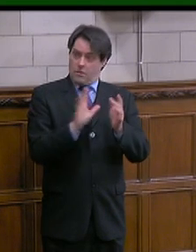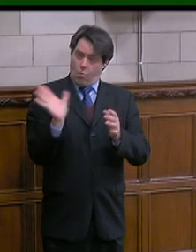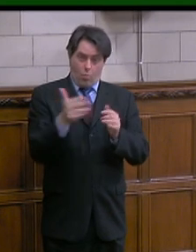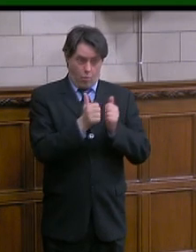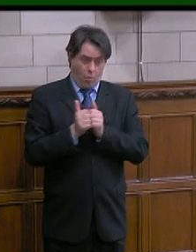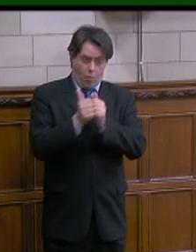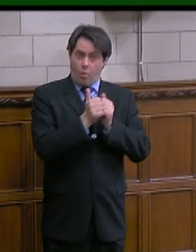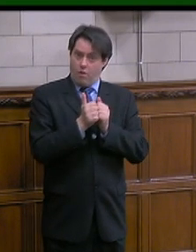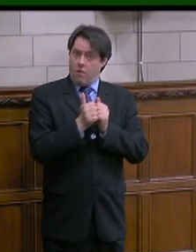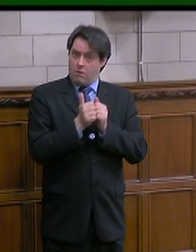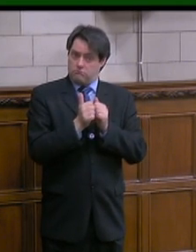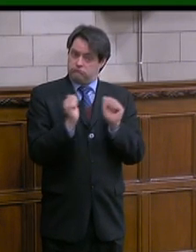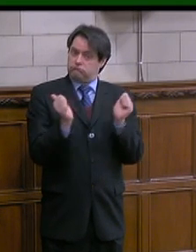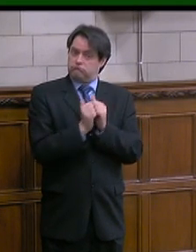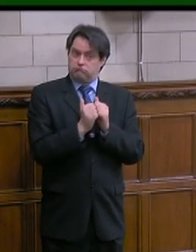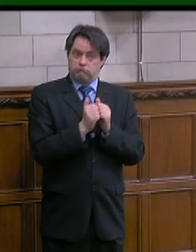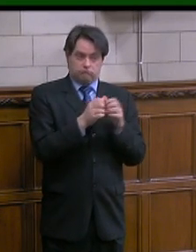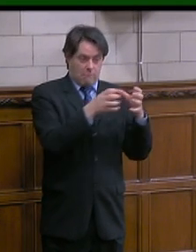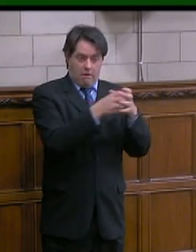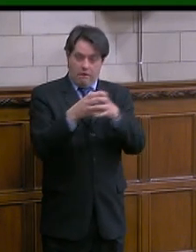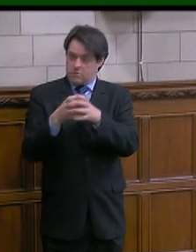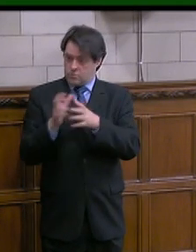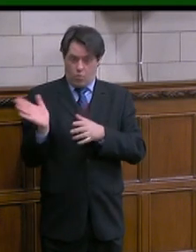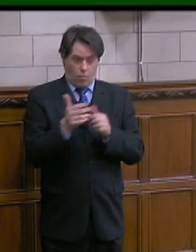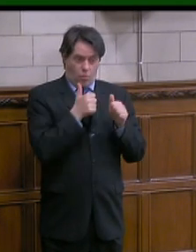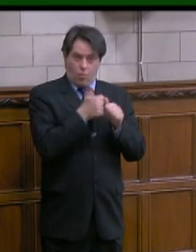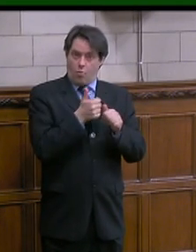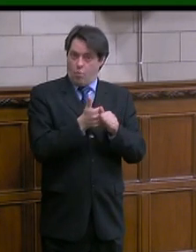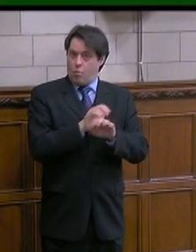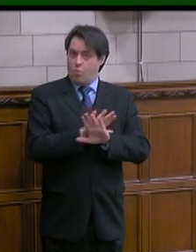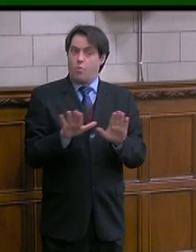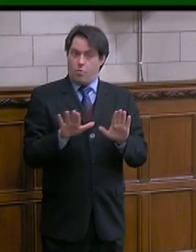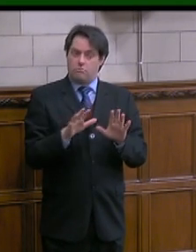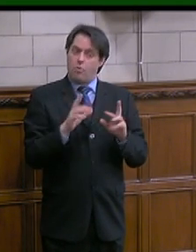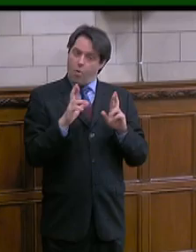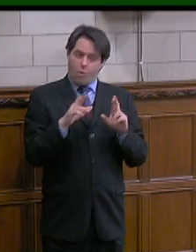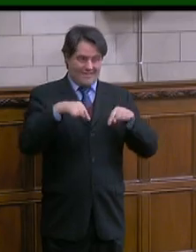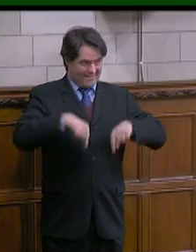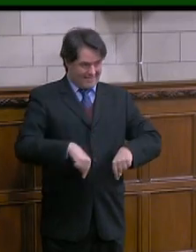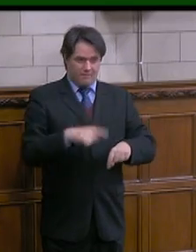Let us hope we can deal with the present issue in the same way. Stephen Doughty (Cardiff South and Penarth) (Lab/Co-op):